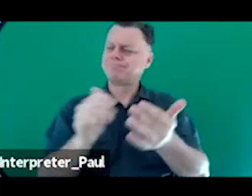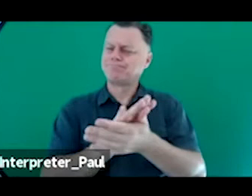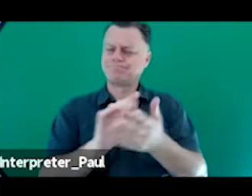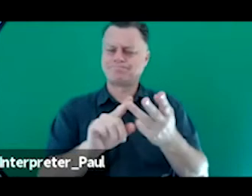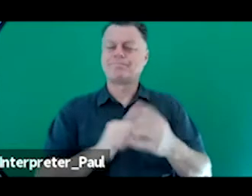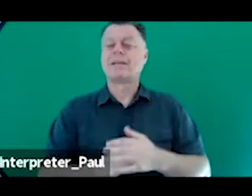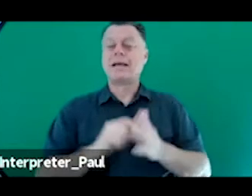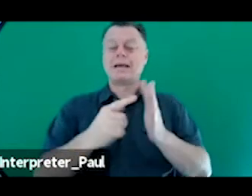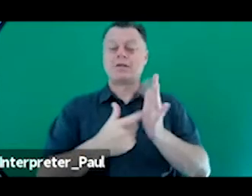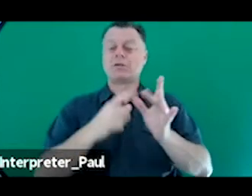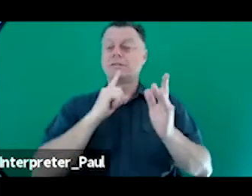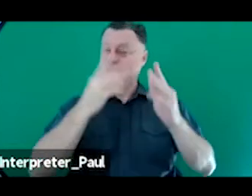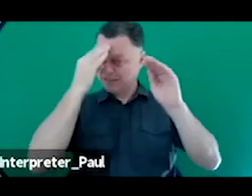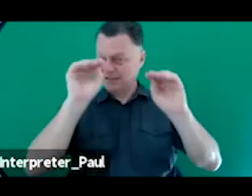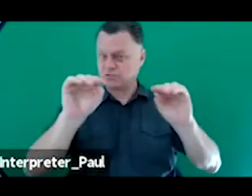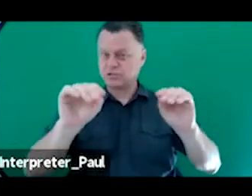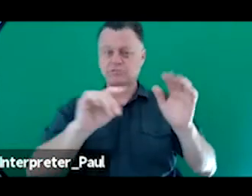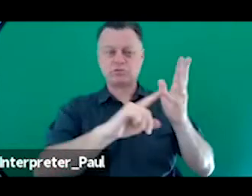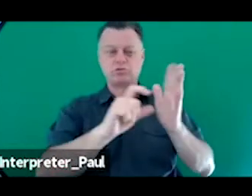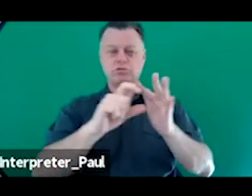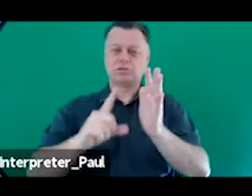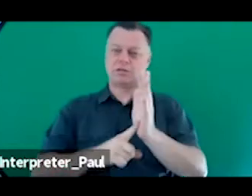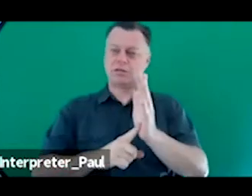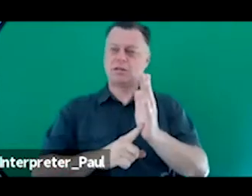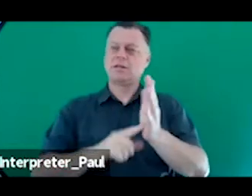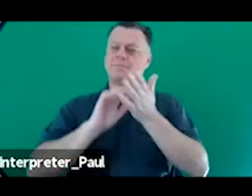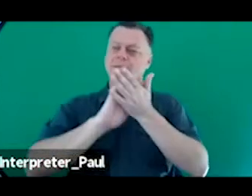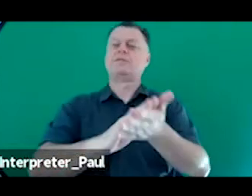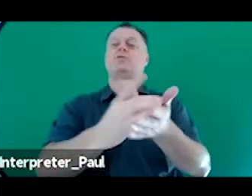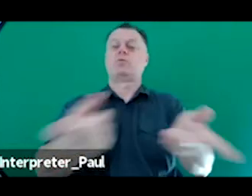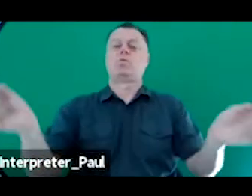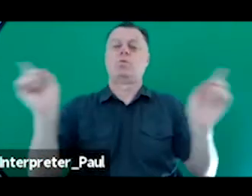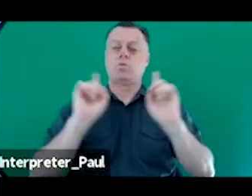says, “Education and universal design benefits everyone.” This is a message we hope all of our